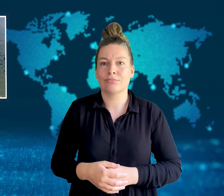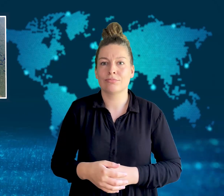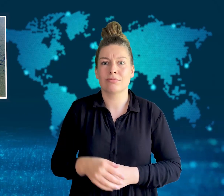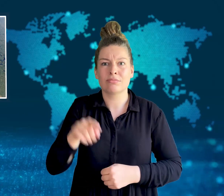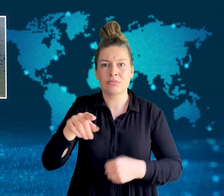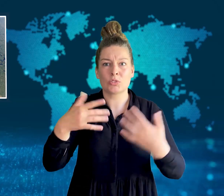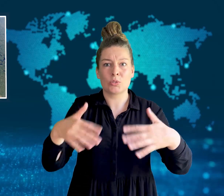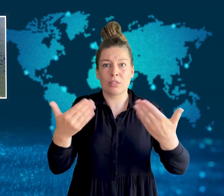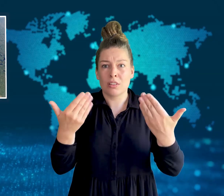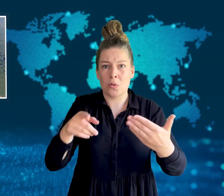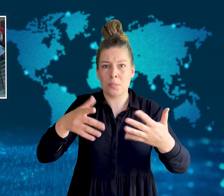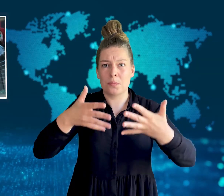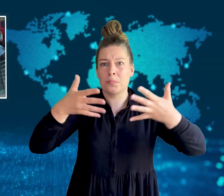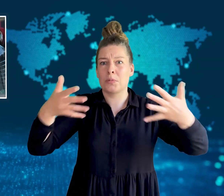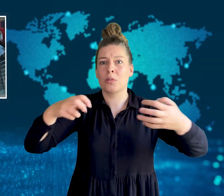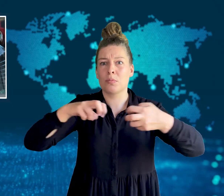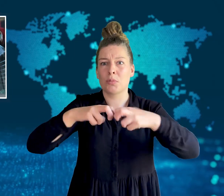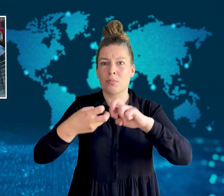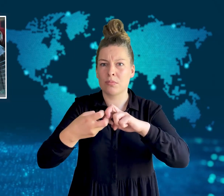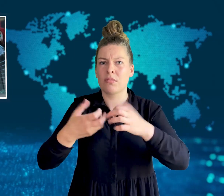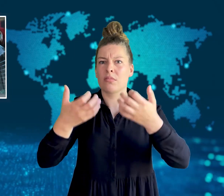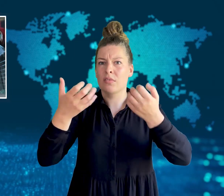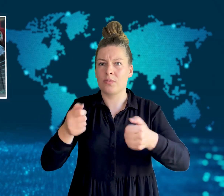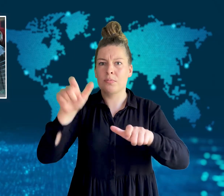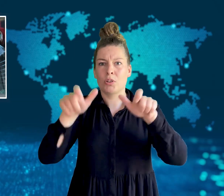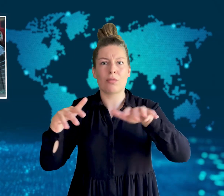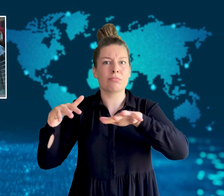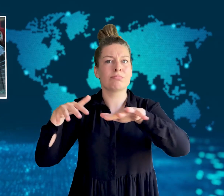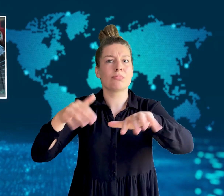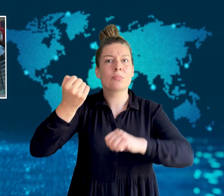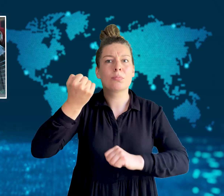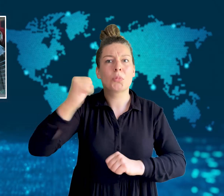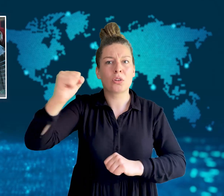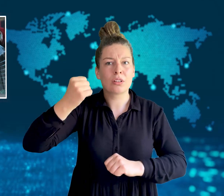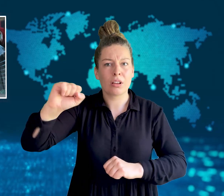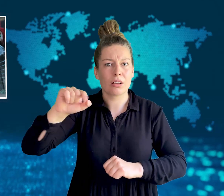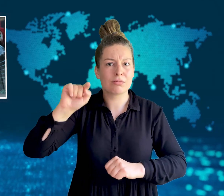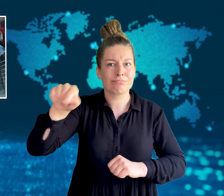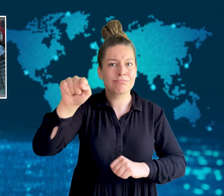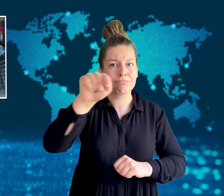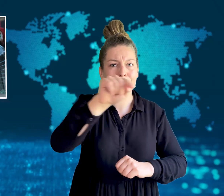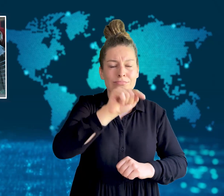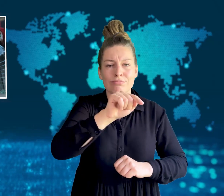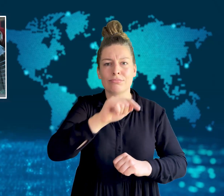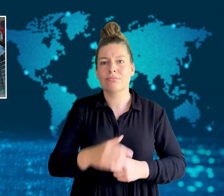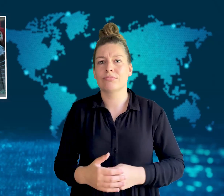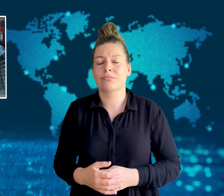There are protests in the streets as a result of the problem.